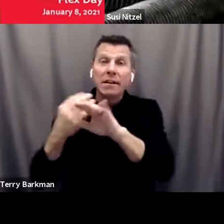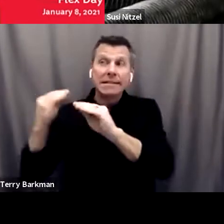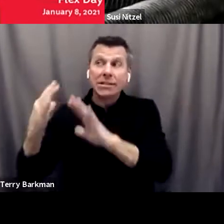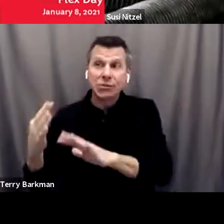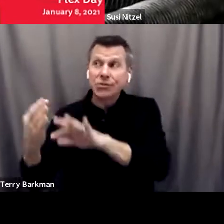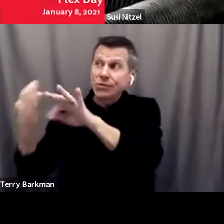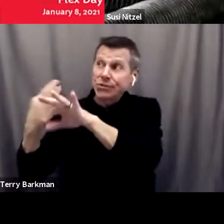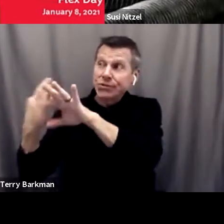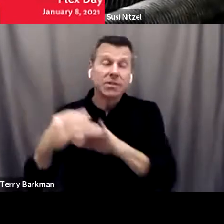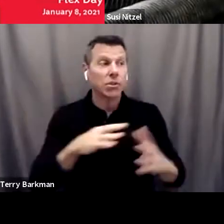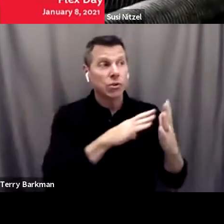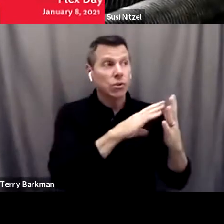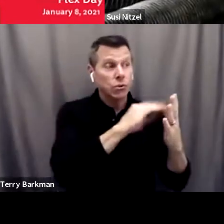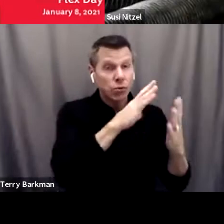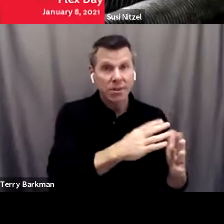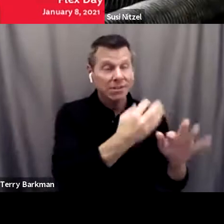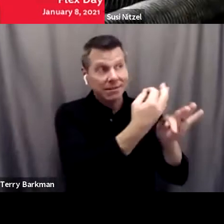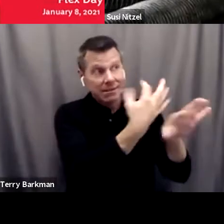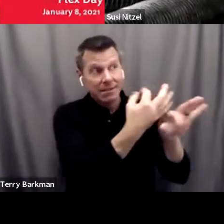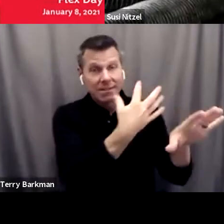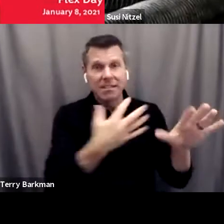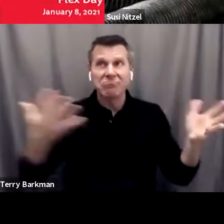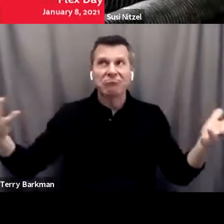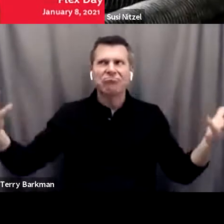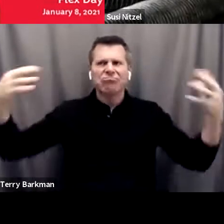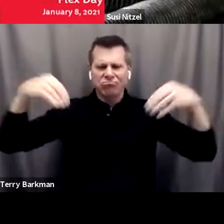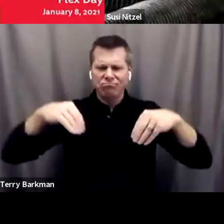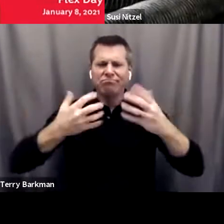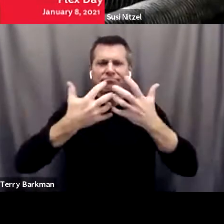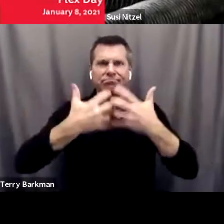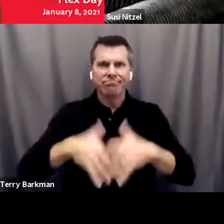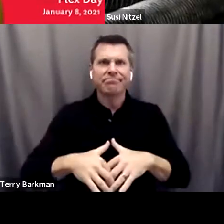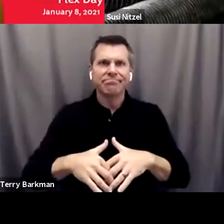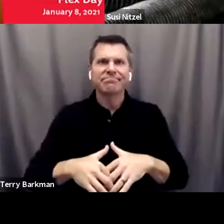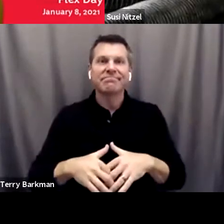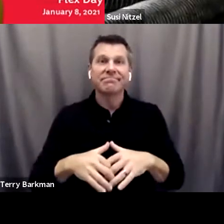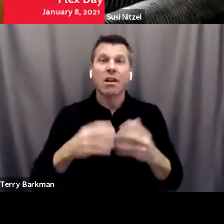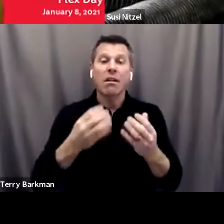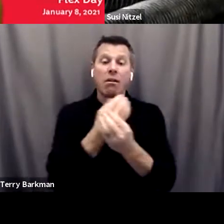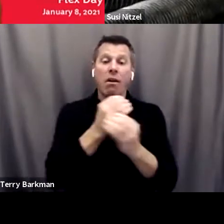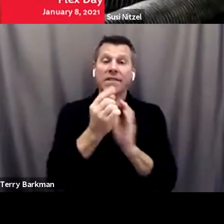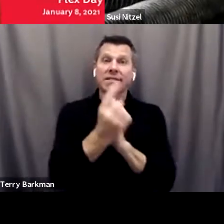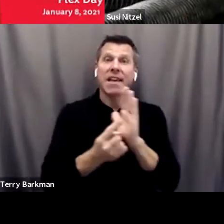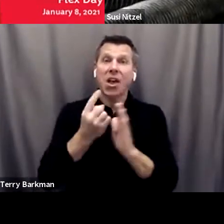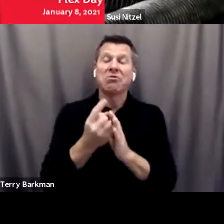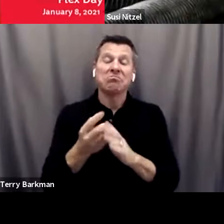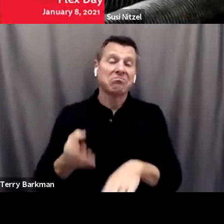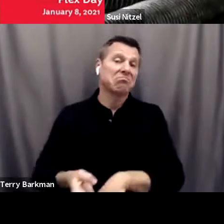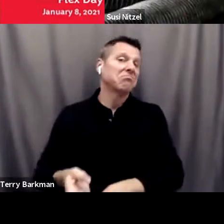we need to do to better serve our students during those those office hours. And how can we create an environment where they feel